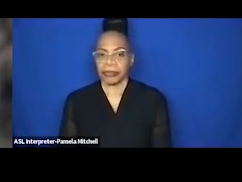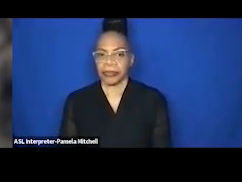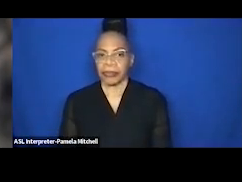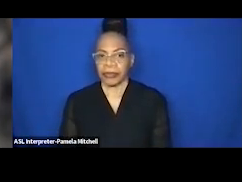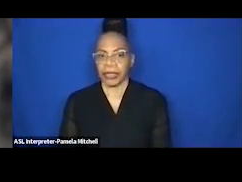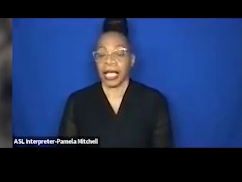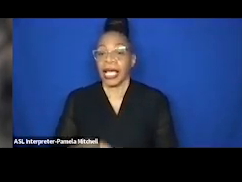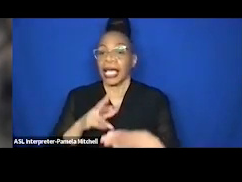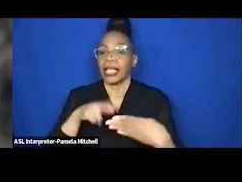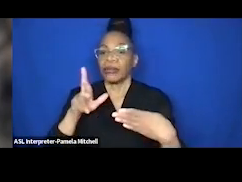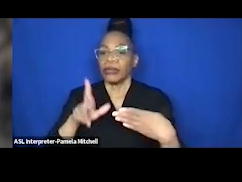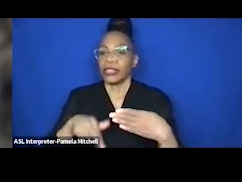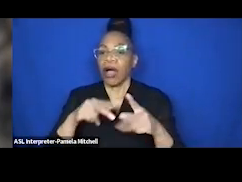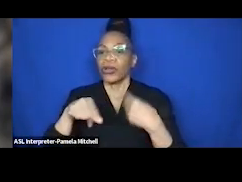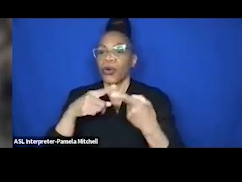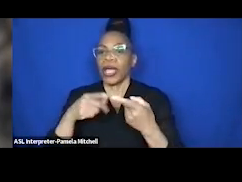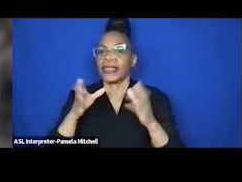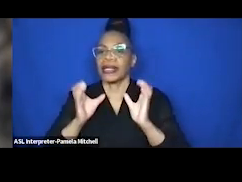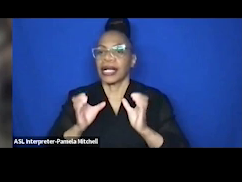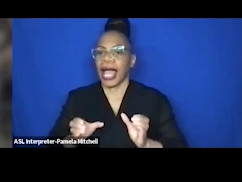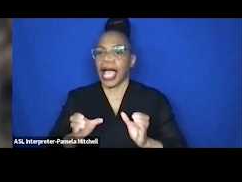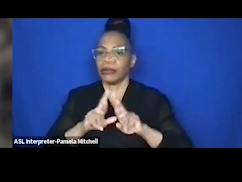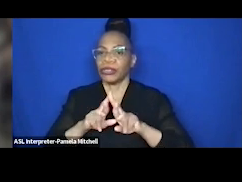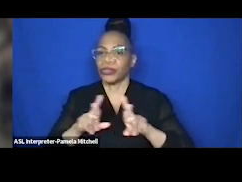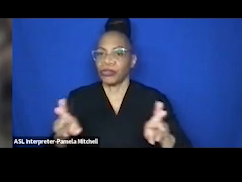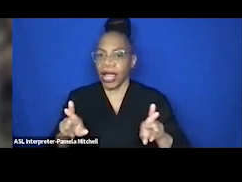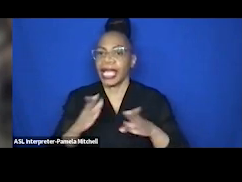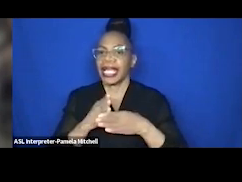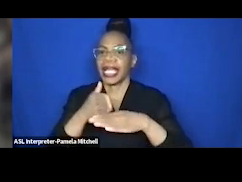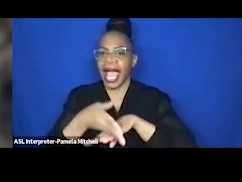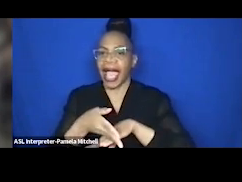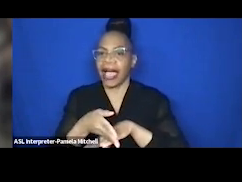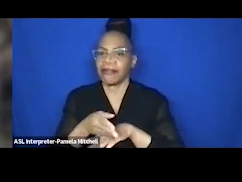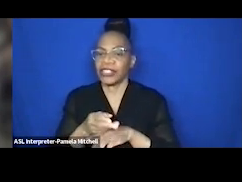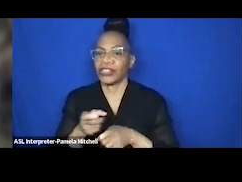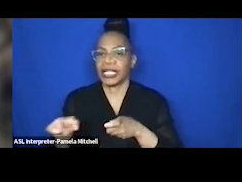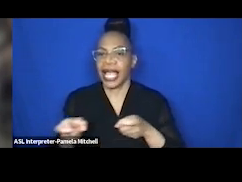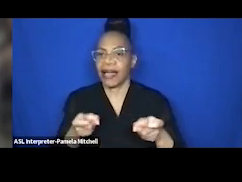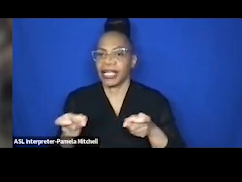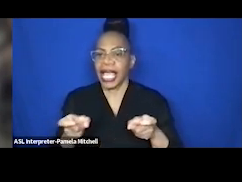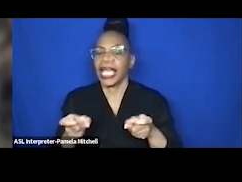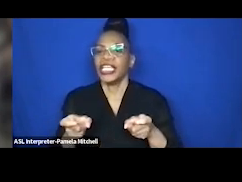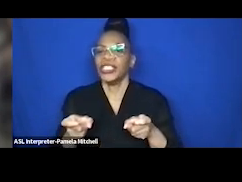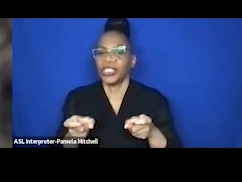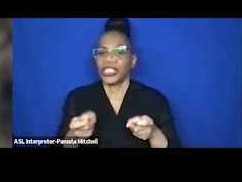then once the client was ready after navigation, they then phased into SOAR case management